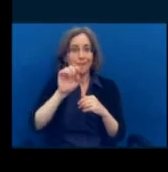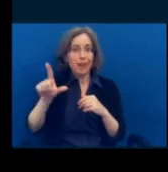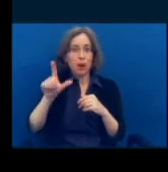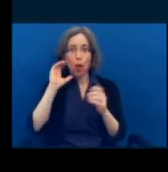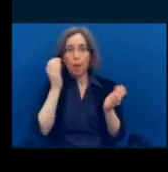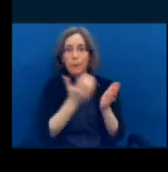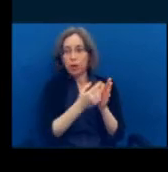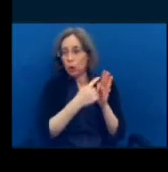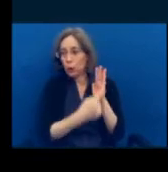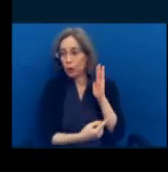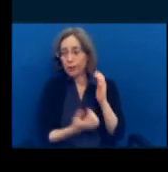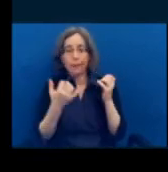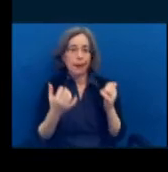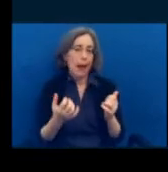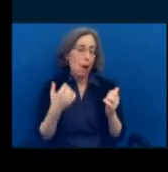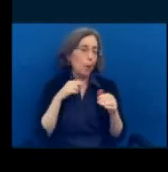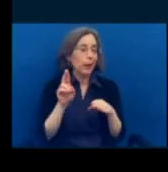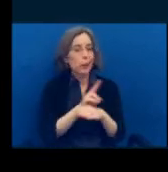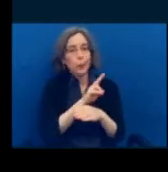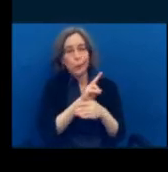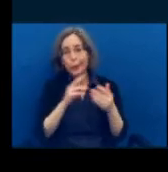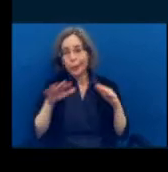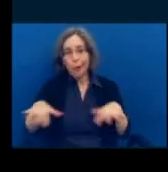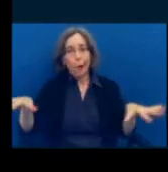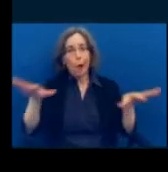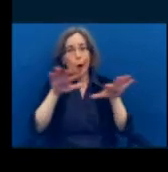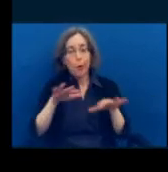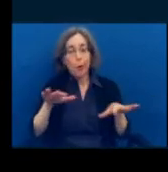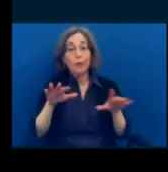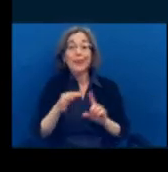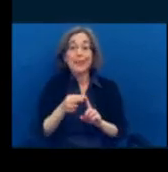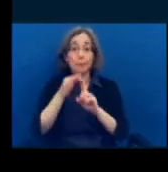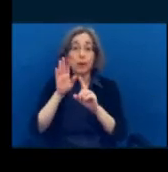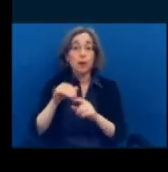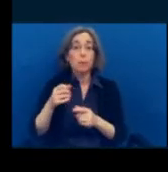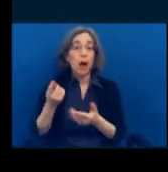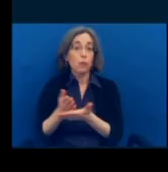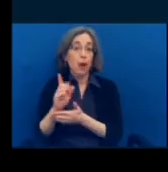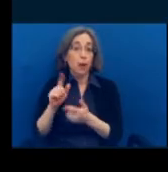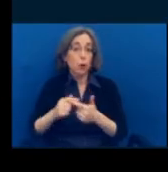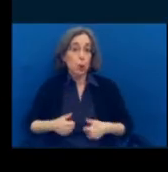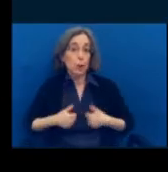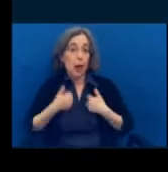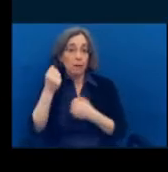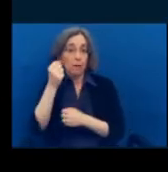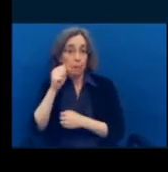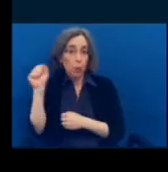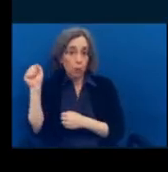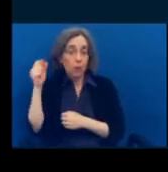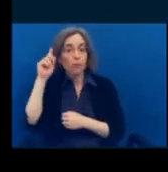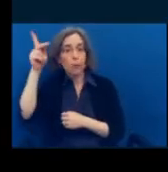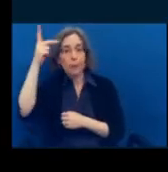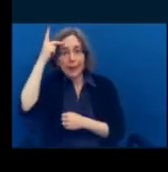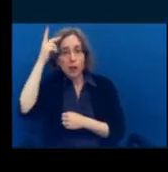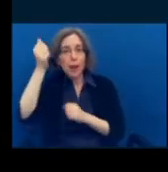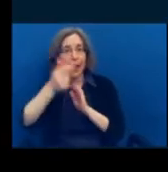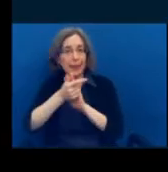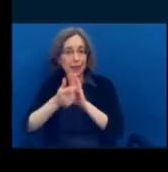SOCIAL MEDIA. AND POLITICALLY IT'S BEEN USED BY THE RIGHT TO LIFE MOVEMENT FOR POLITICAL AND LEGISLATIVE ACTION. IN MANY WAYS, IT'S OUR